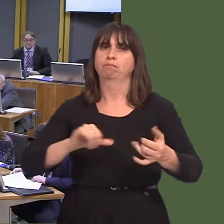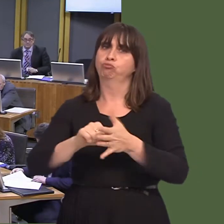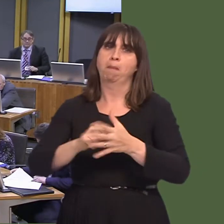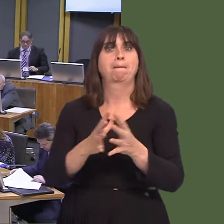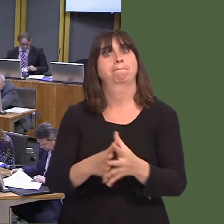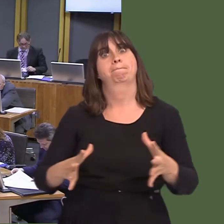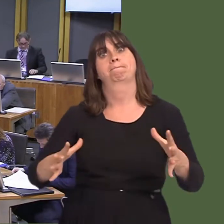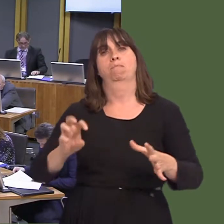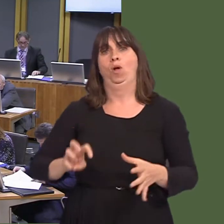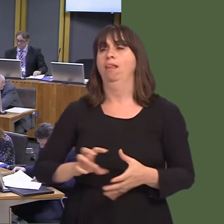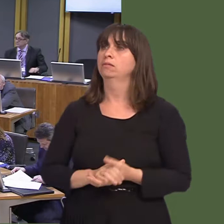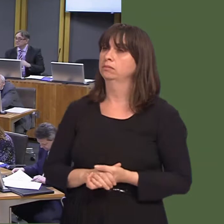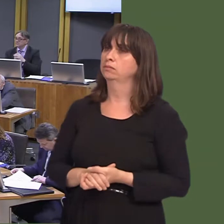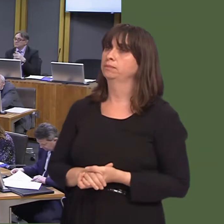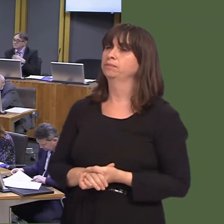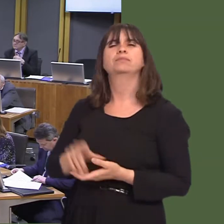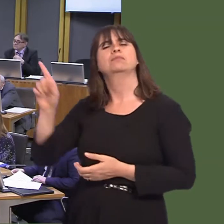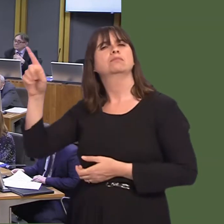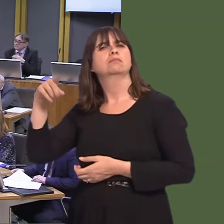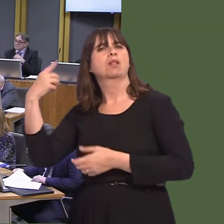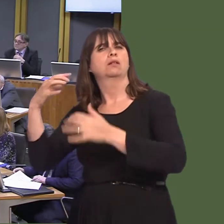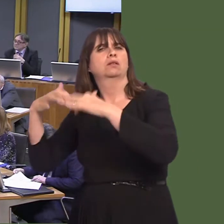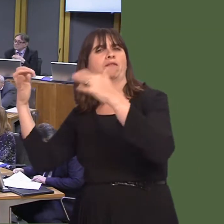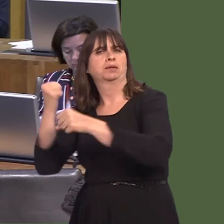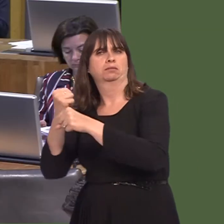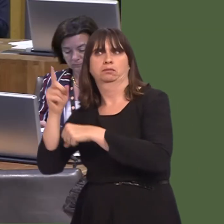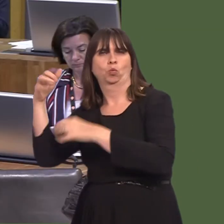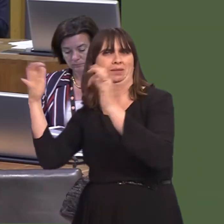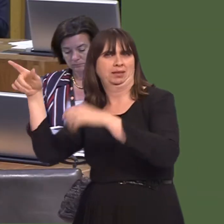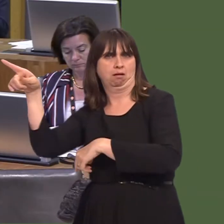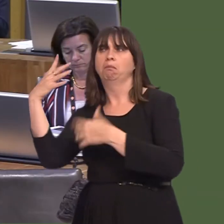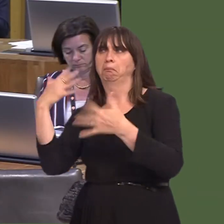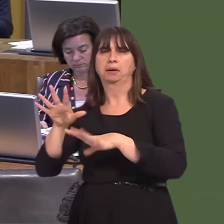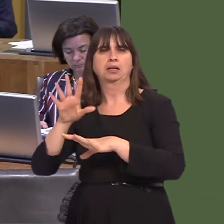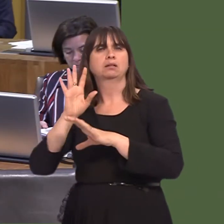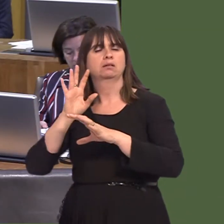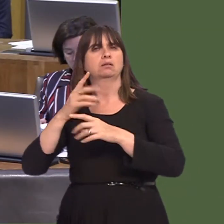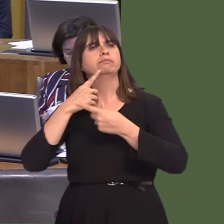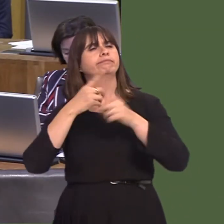It would appear that the announcement that was made last week means that the powers that